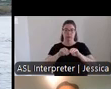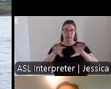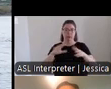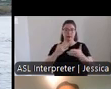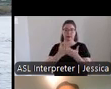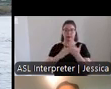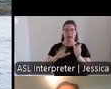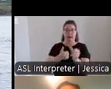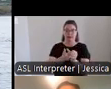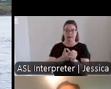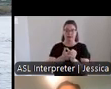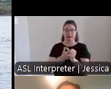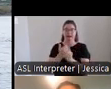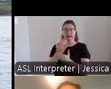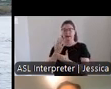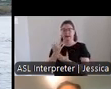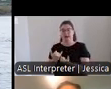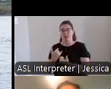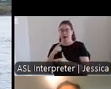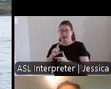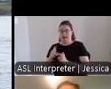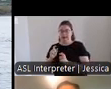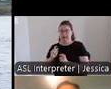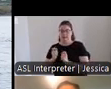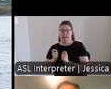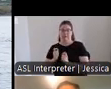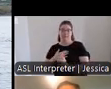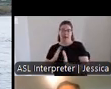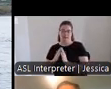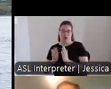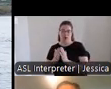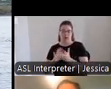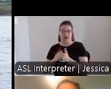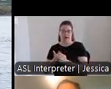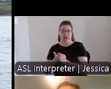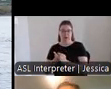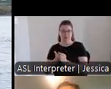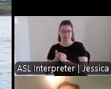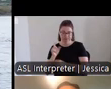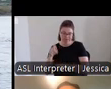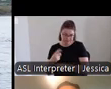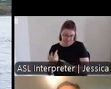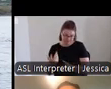and now there's some things that I need to, um, that I need to revise about my Manifold book.